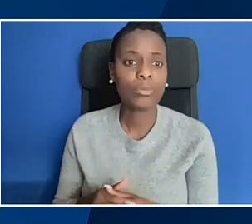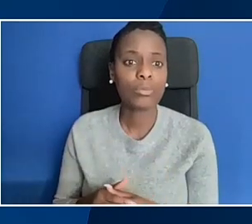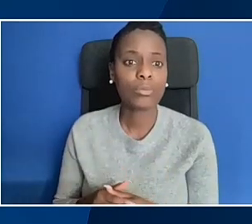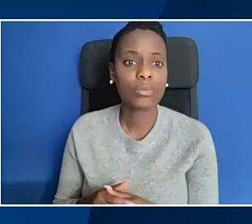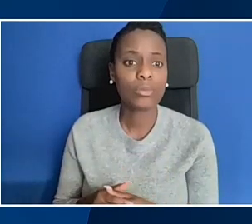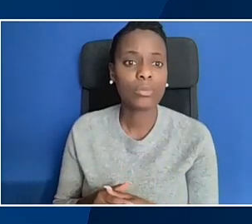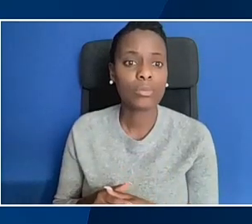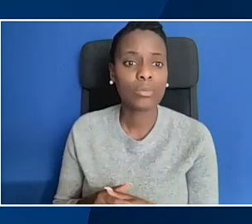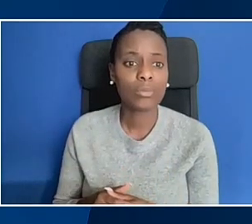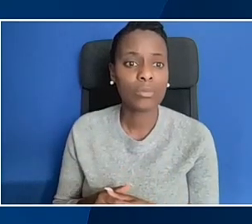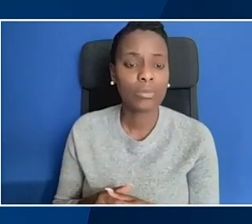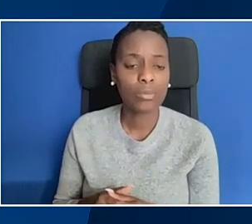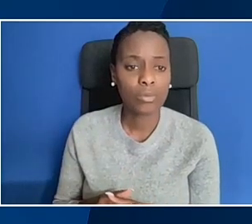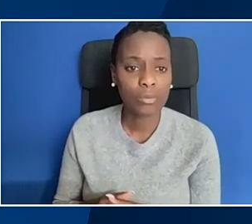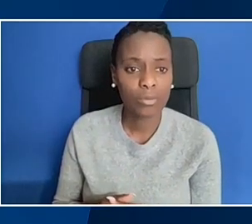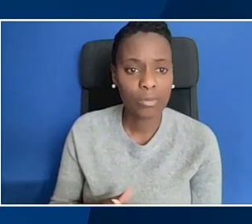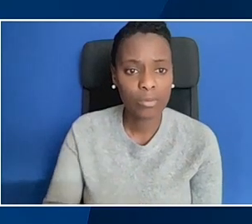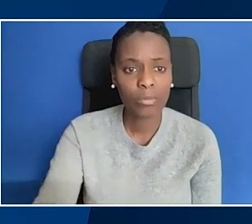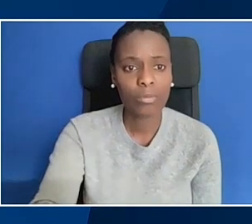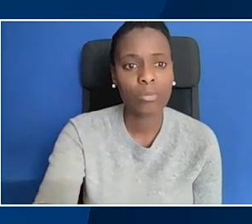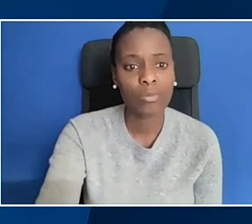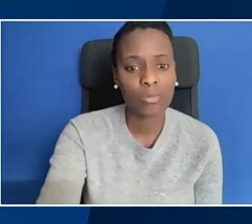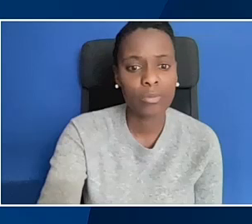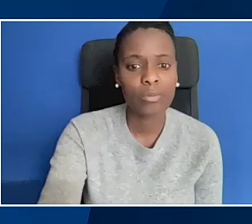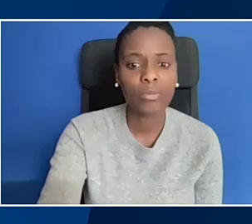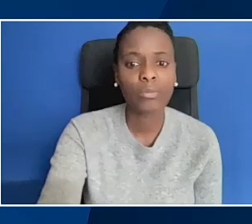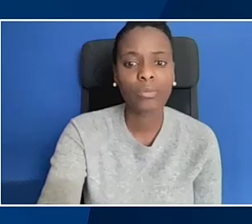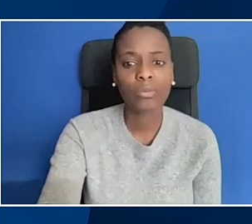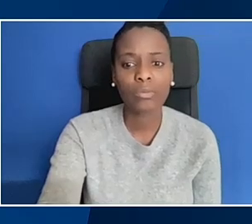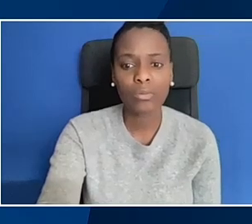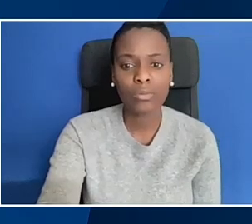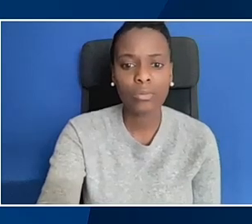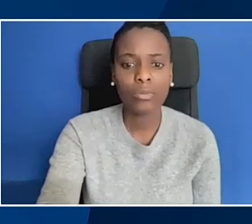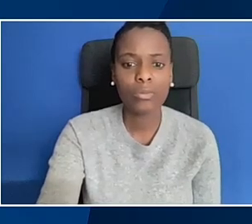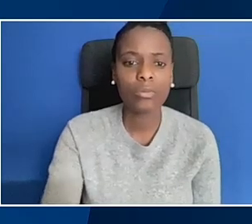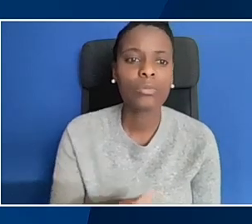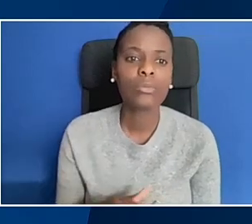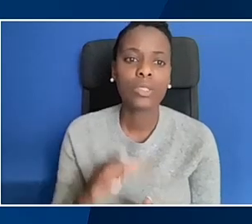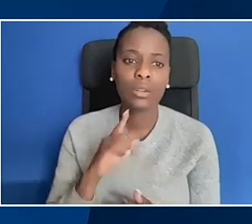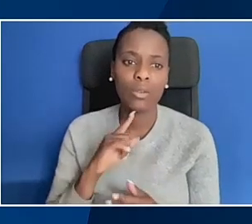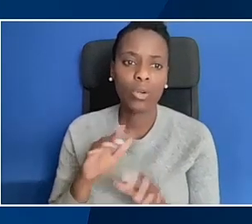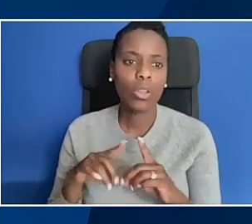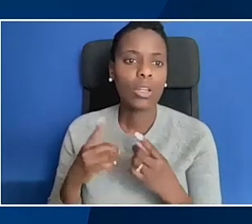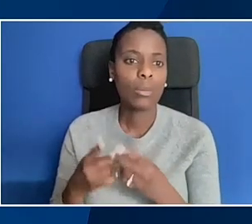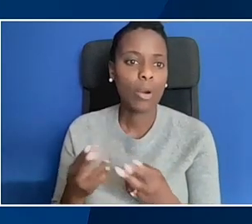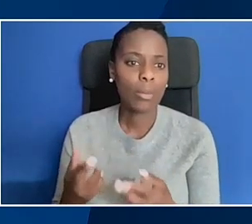support talking through that for the Department's recommendation as it stands with Michael.